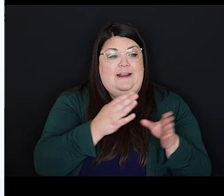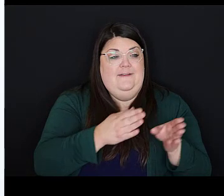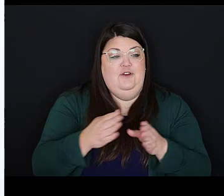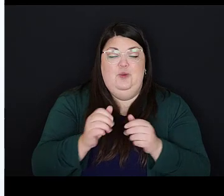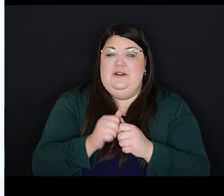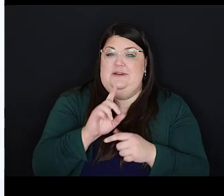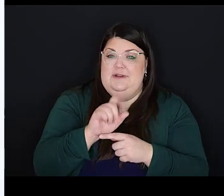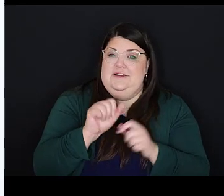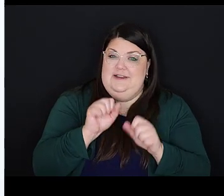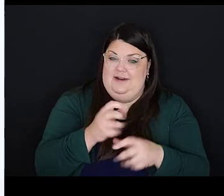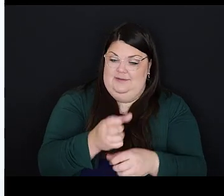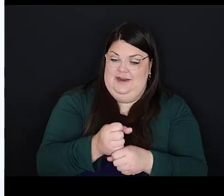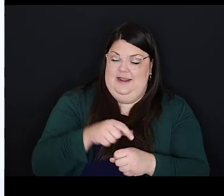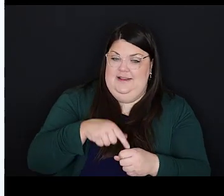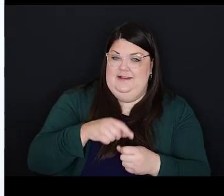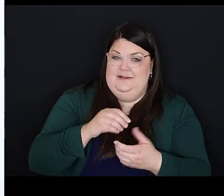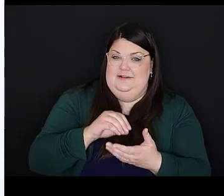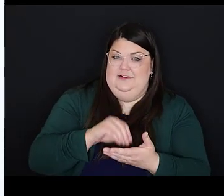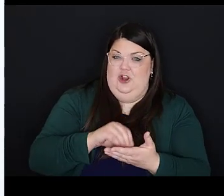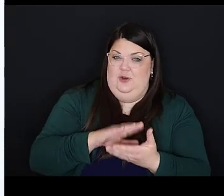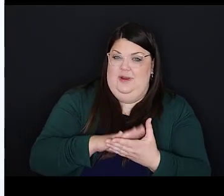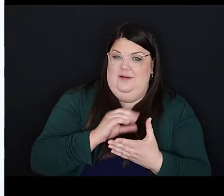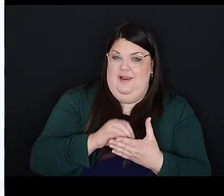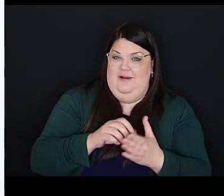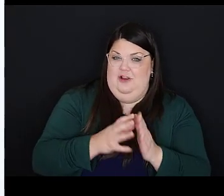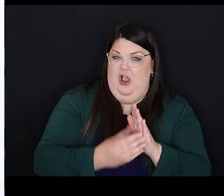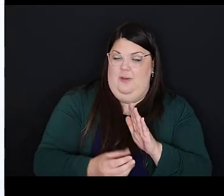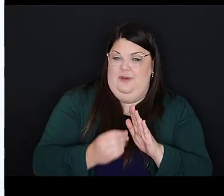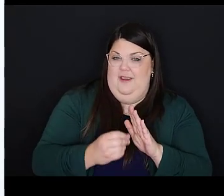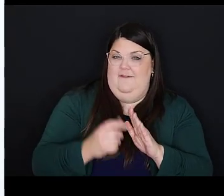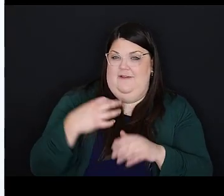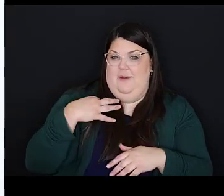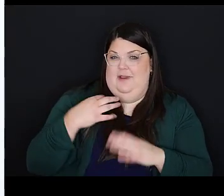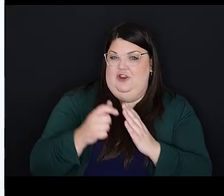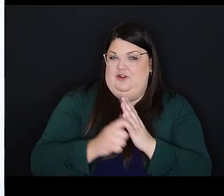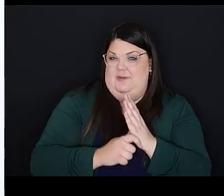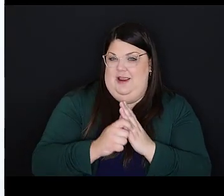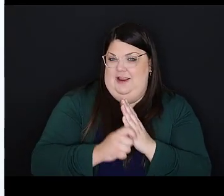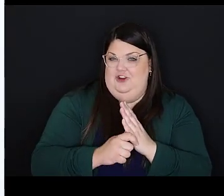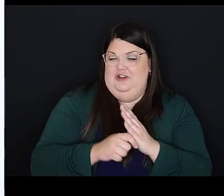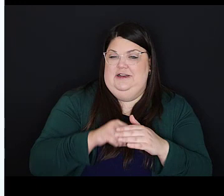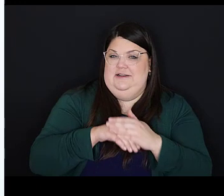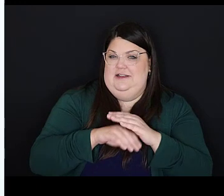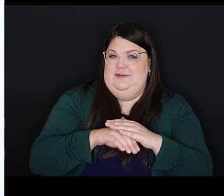can obtain this document and a copy of the application package in an accessible format